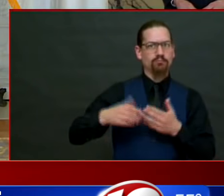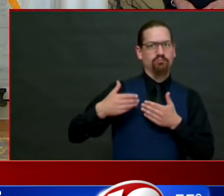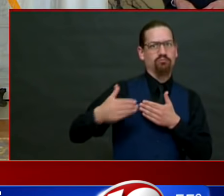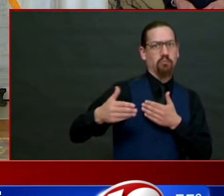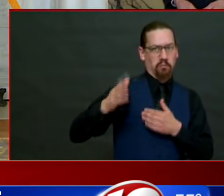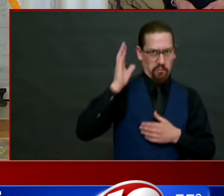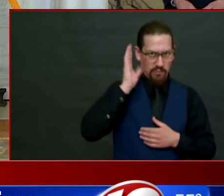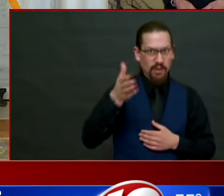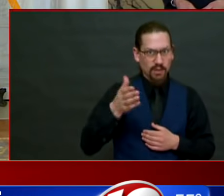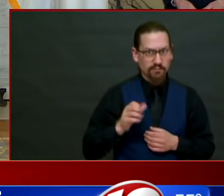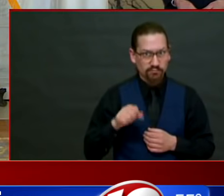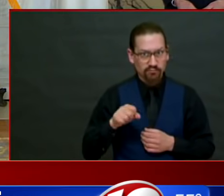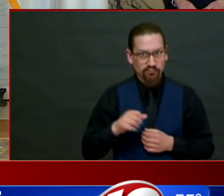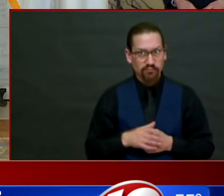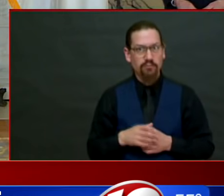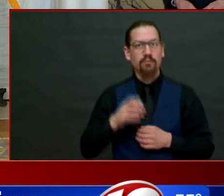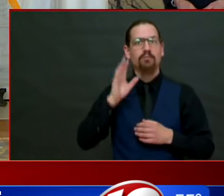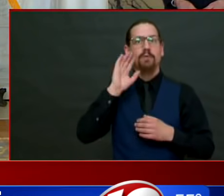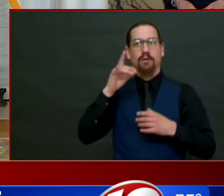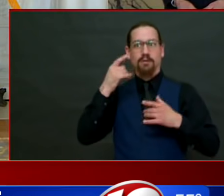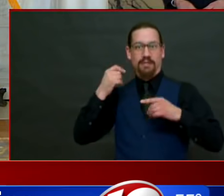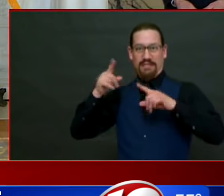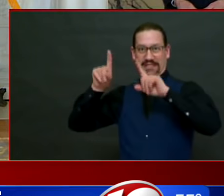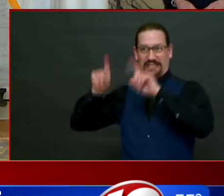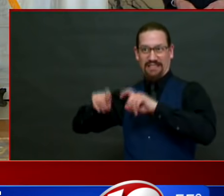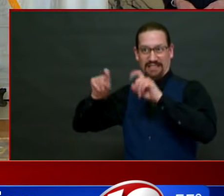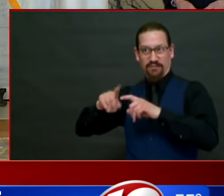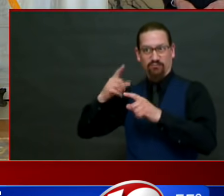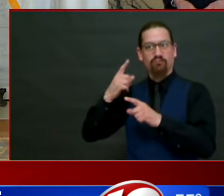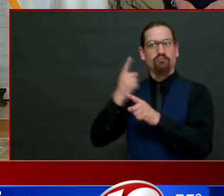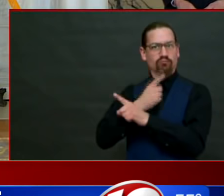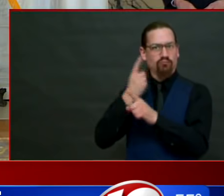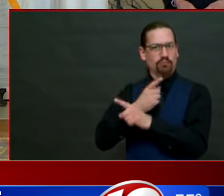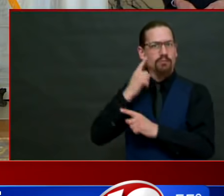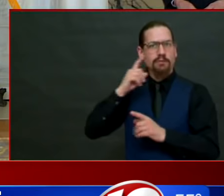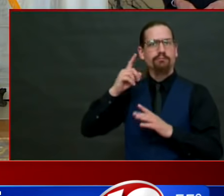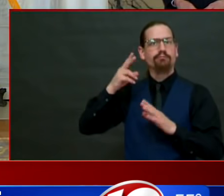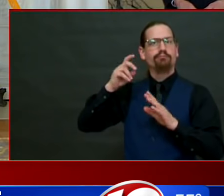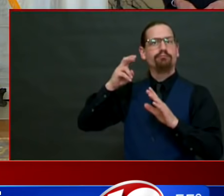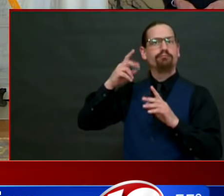WERE STARTING OUR FIRST ROUND OF SEROLOGY TESTING.